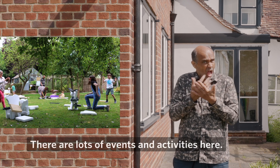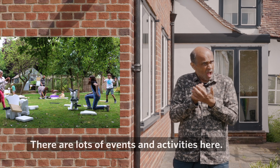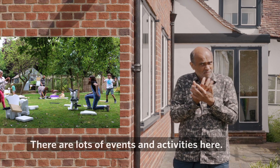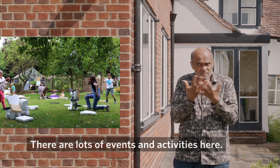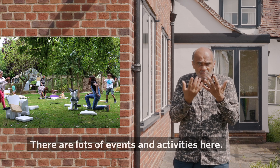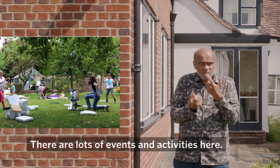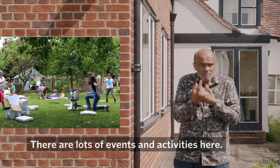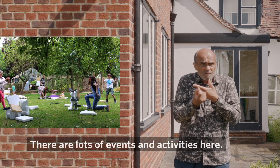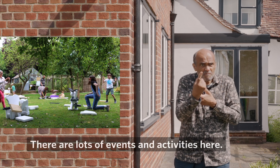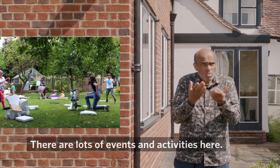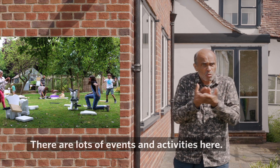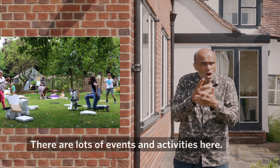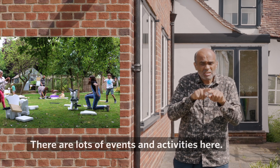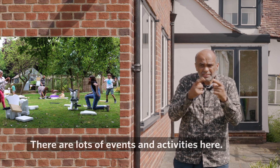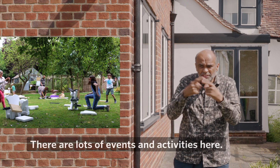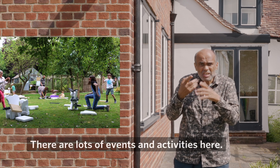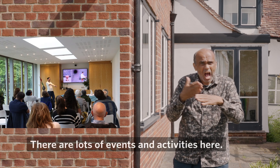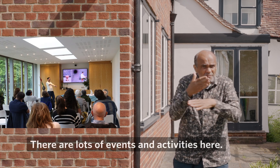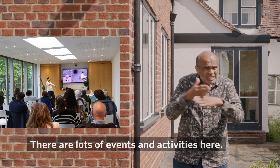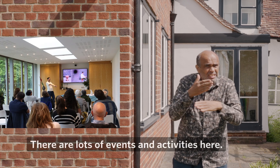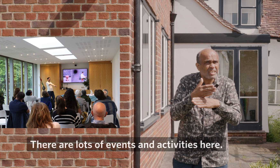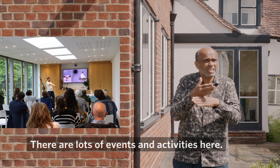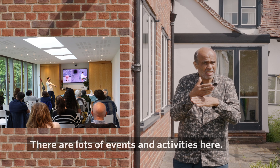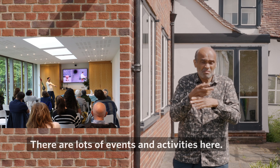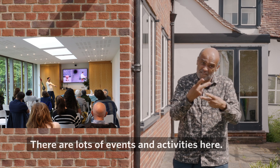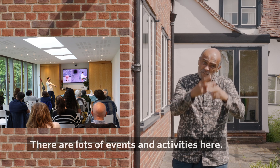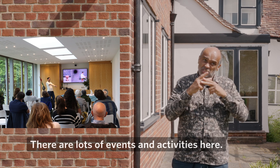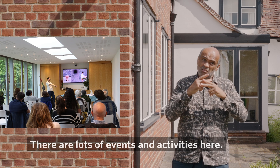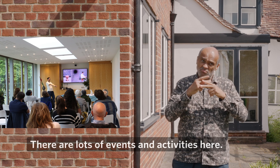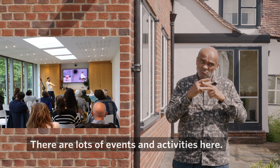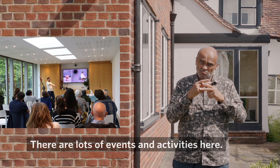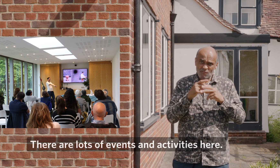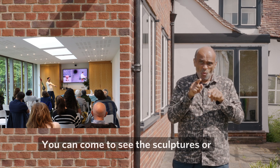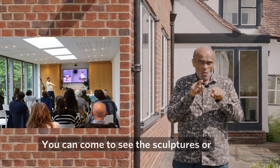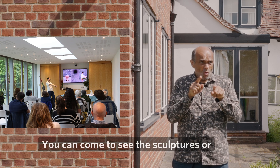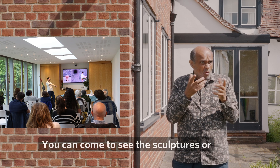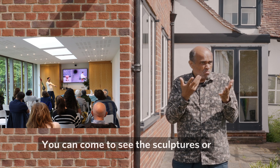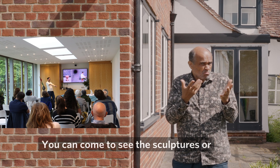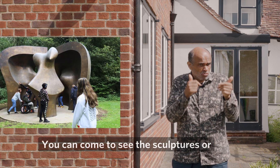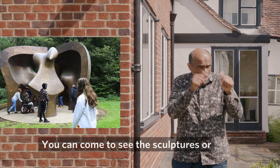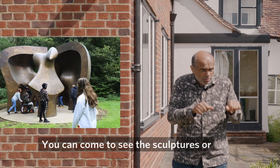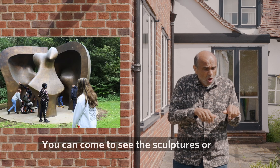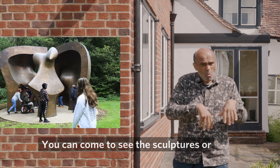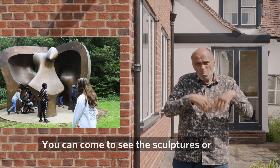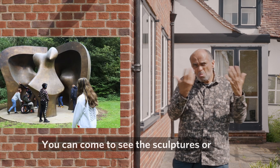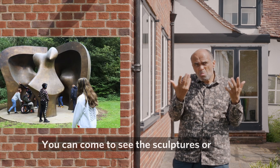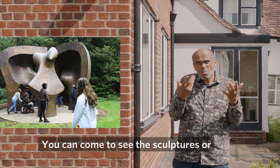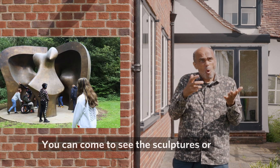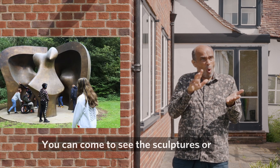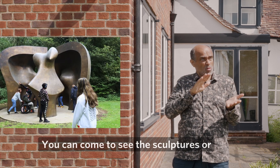There are lots of events and activities here. You can come to see the sculptures or